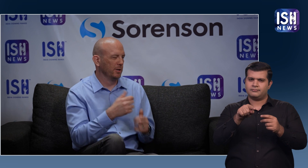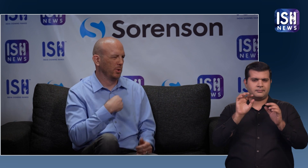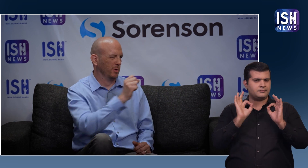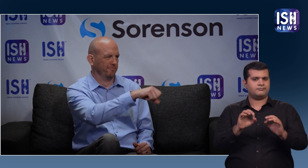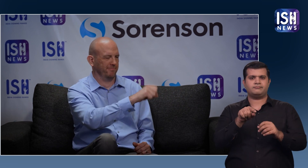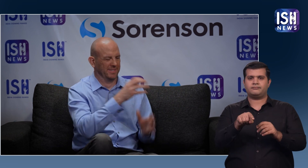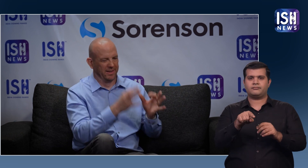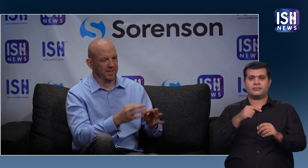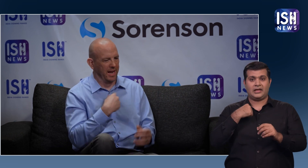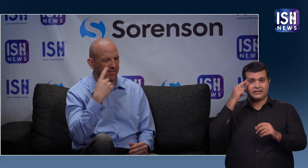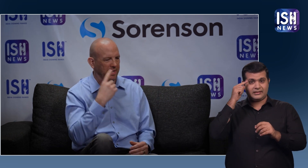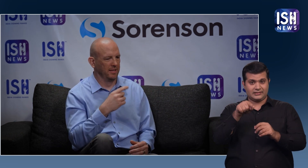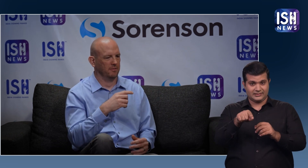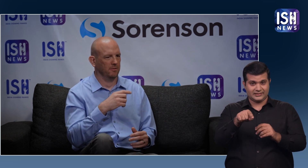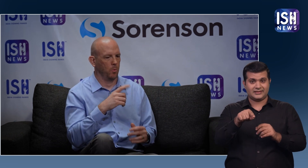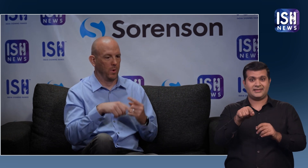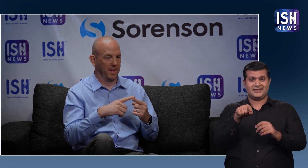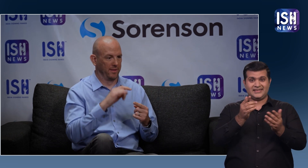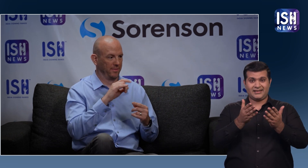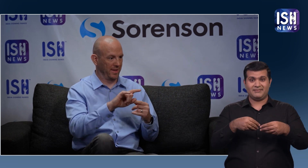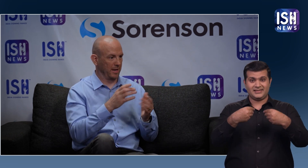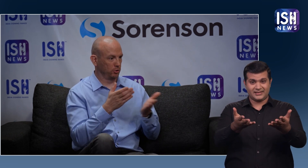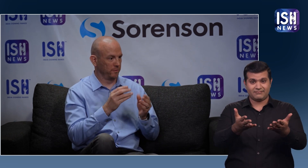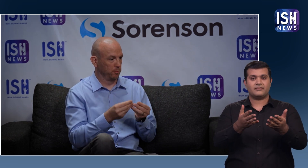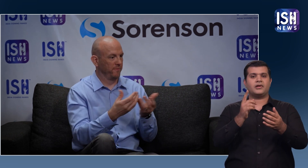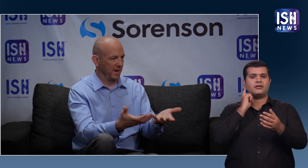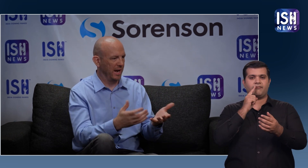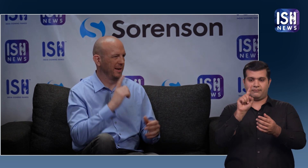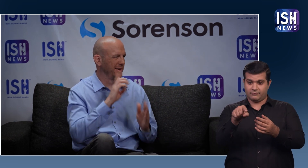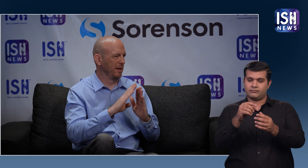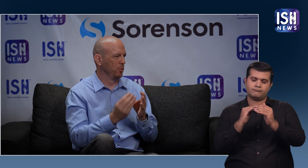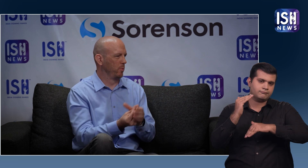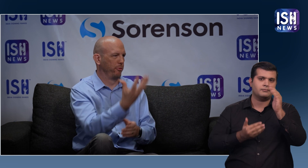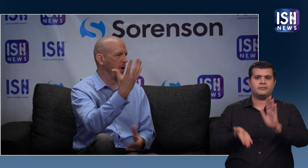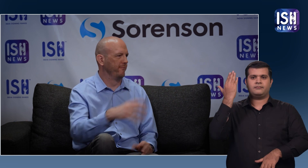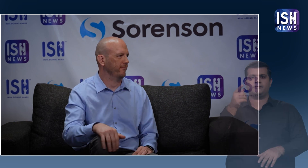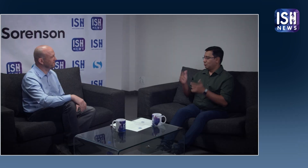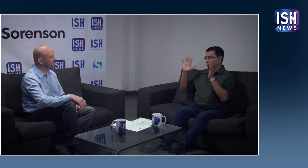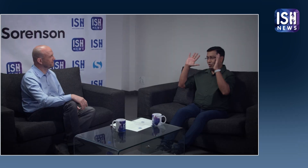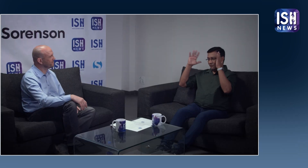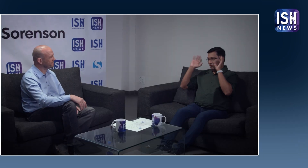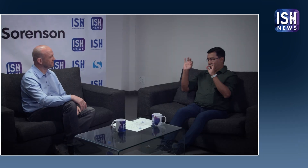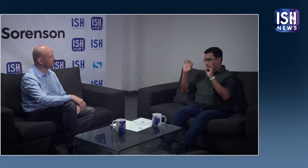So yeah, I definitely think when the service is provided, the Deaf community will thrive. Applause! Wonderful!